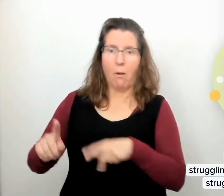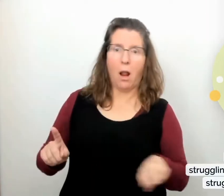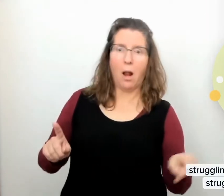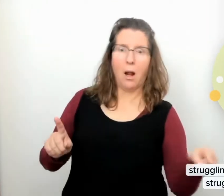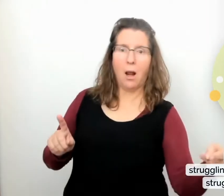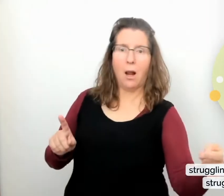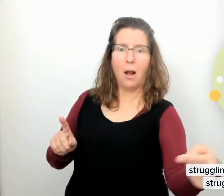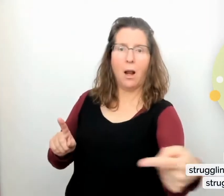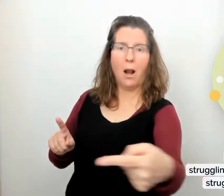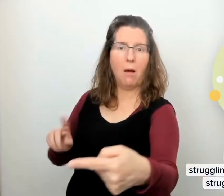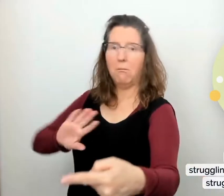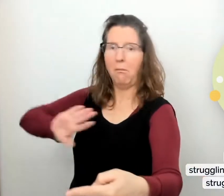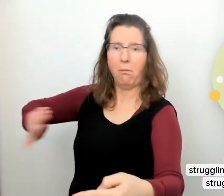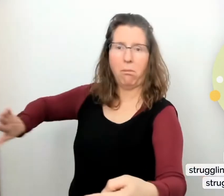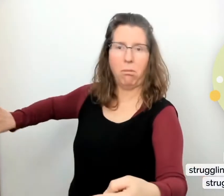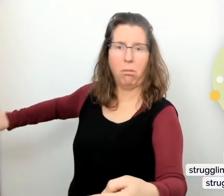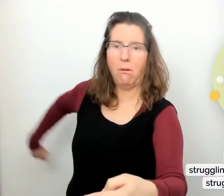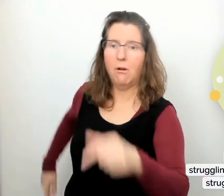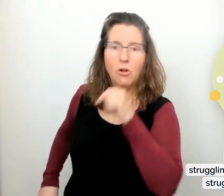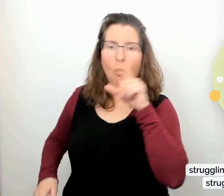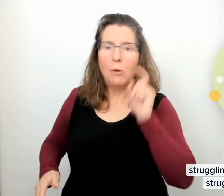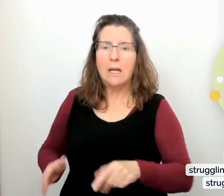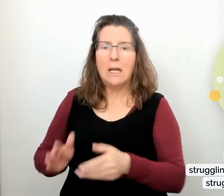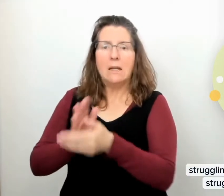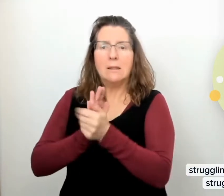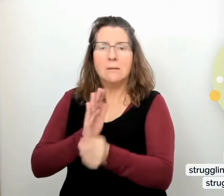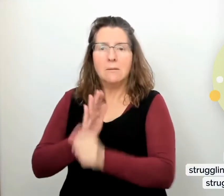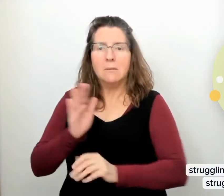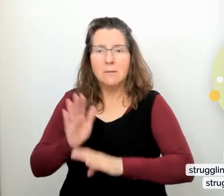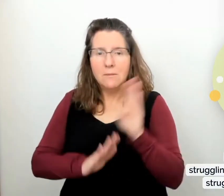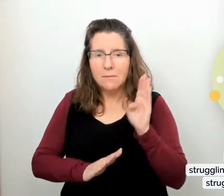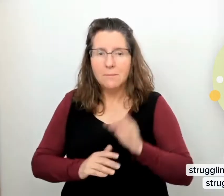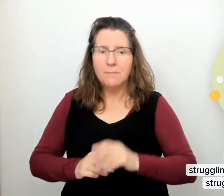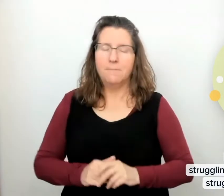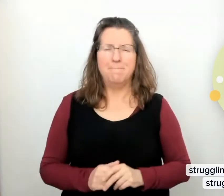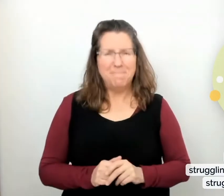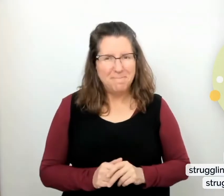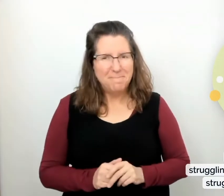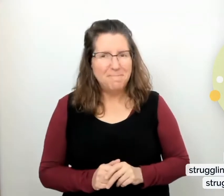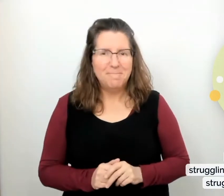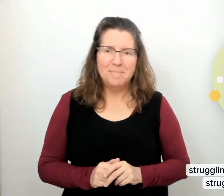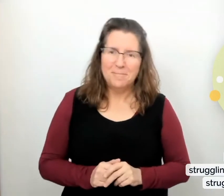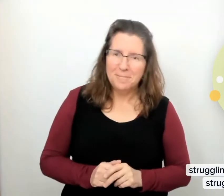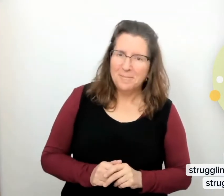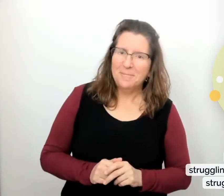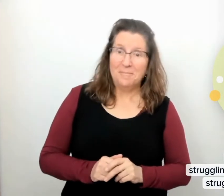Do we encourage struggling readers to use tools, to compensate for their difficulties, in lieu of developing reading skills.